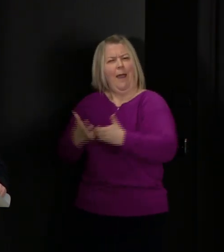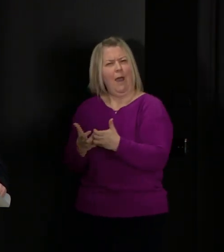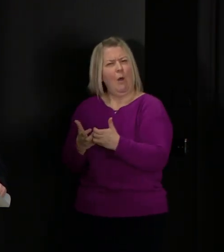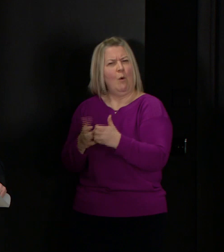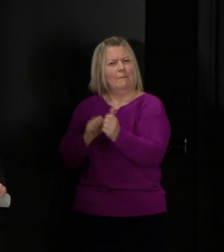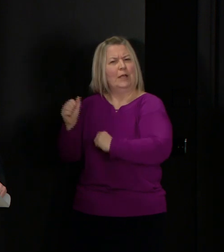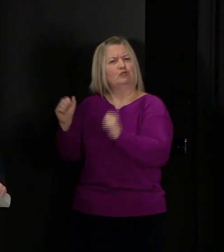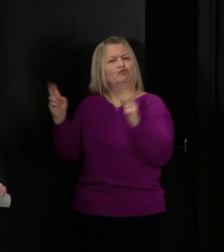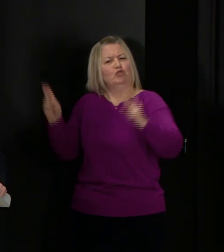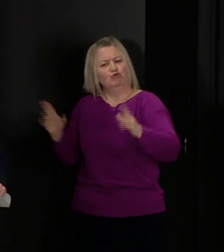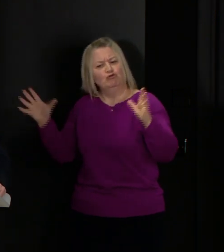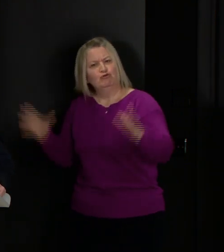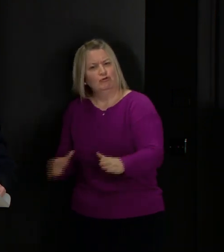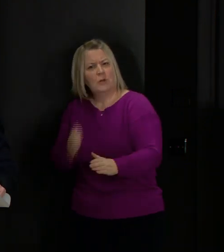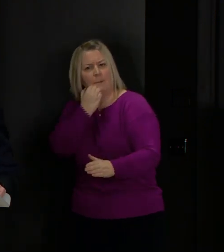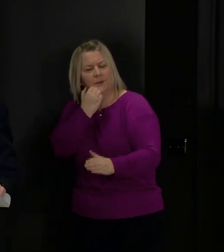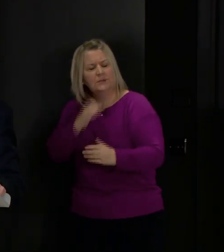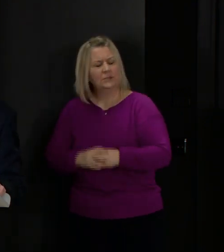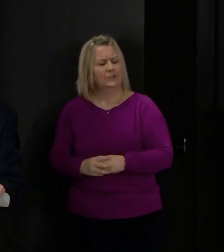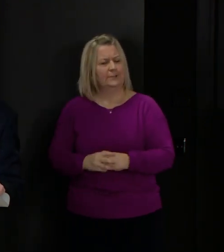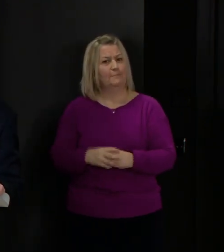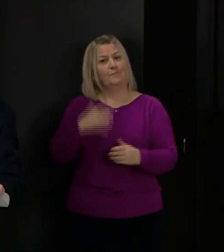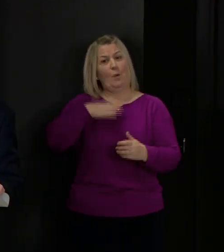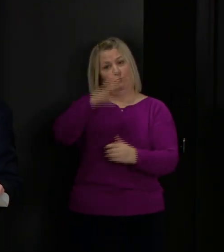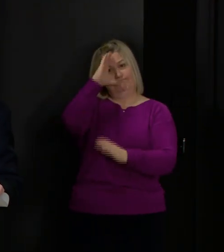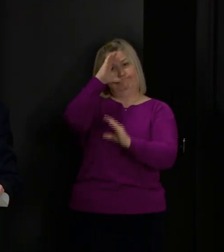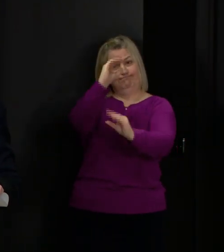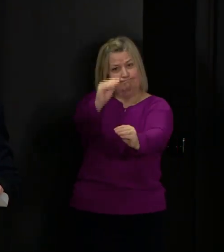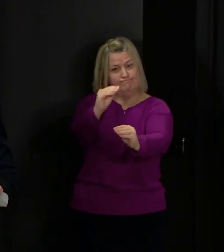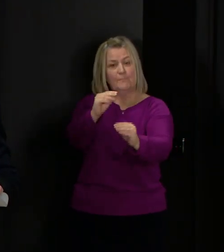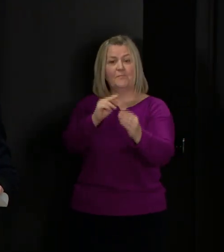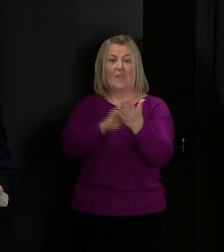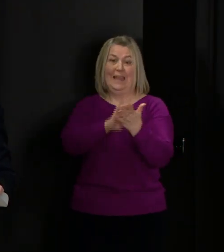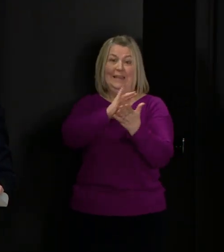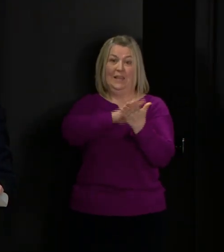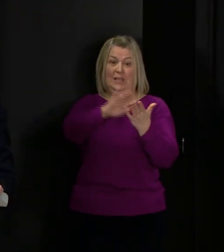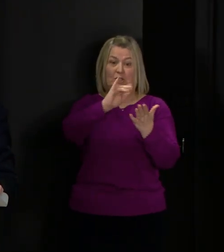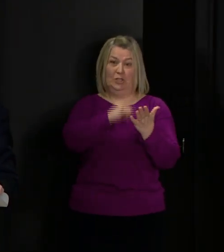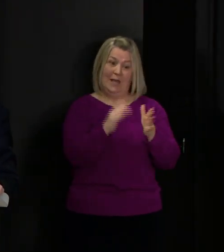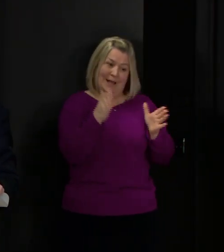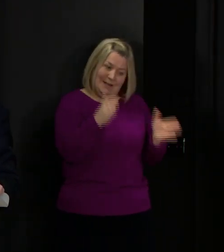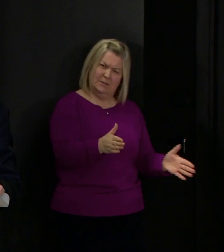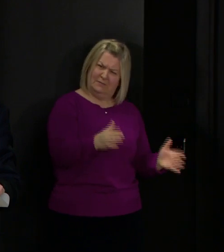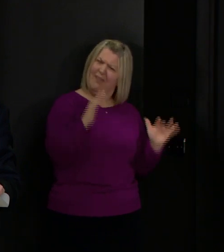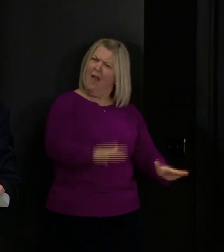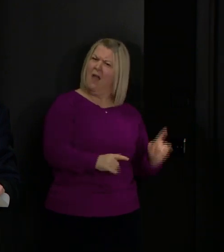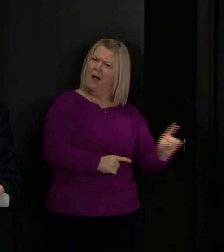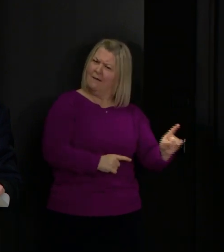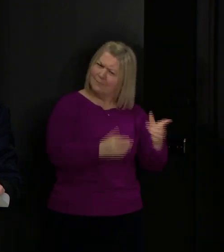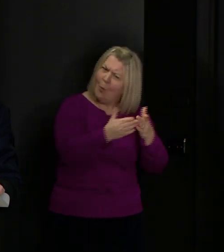highlight again to the people of Scotland that the NHS is there for you just now. That it is open and if you need it,